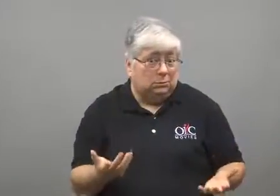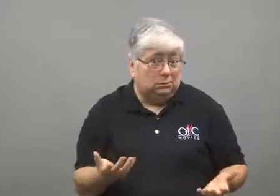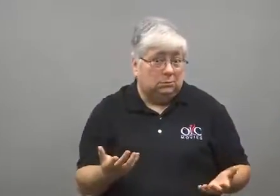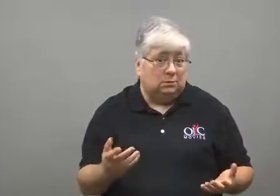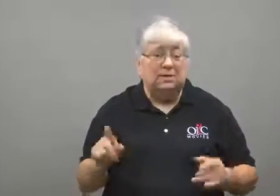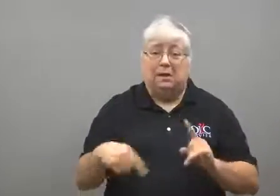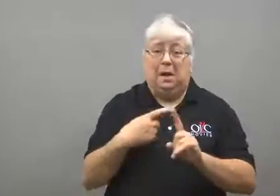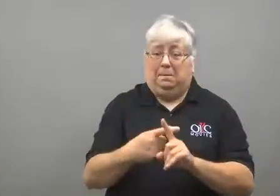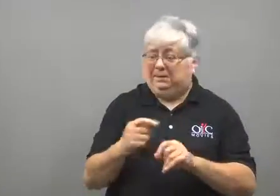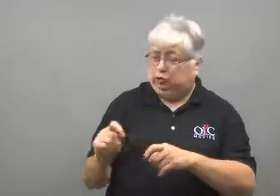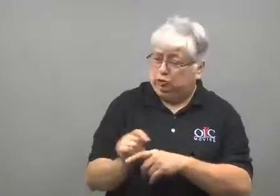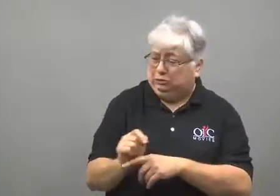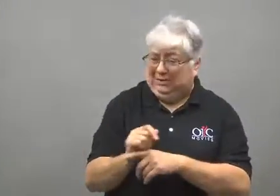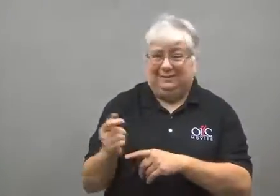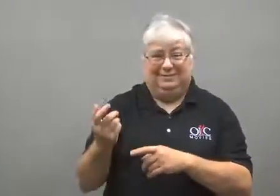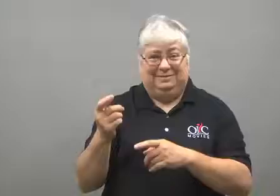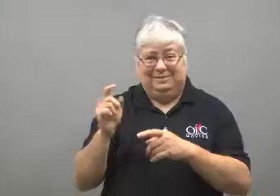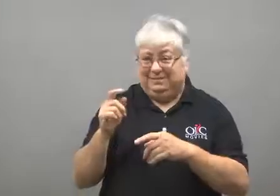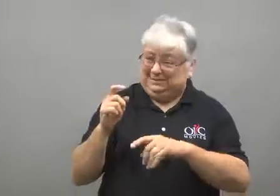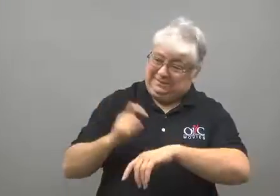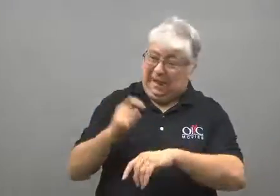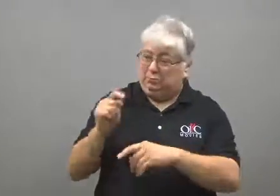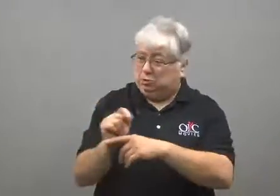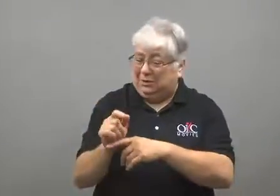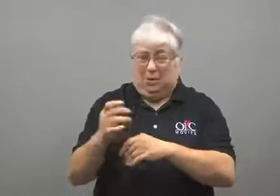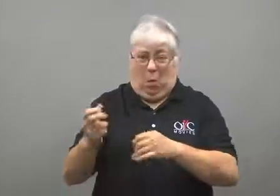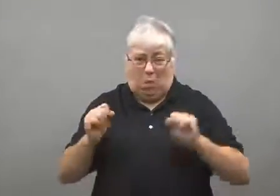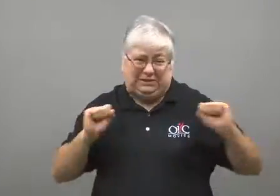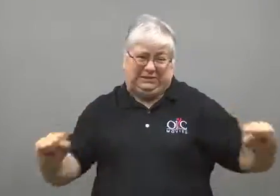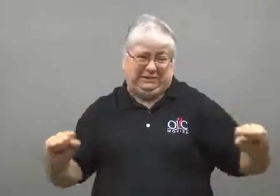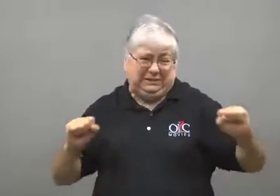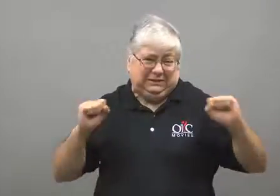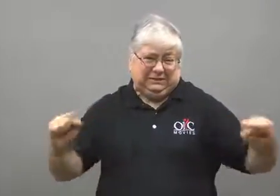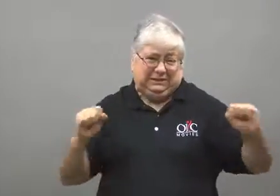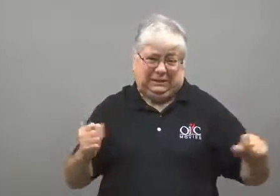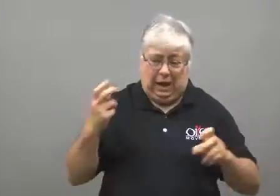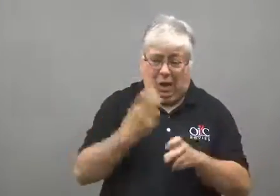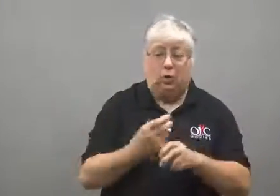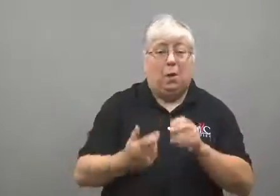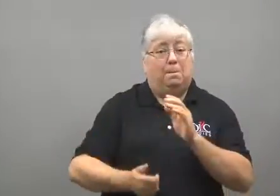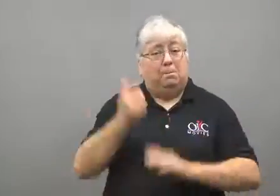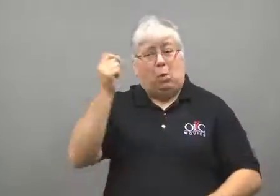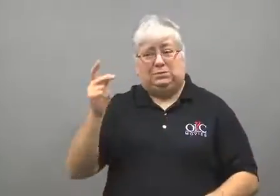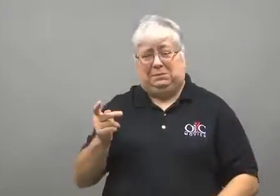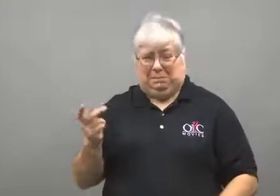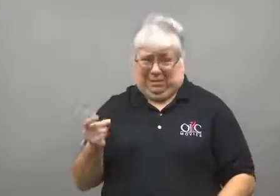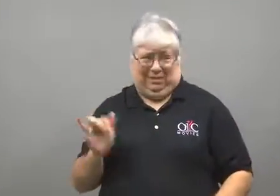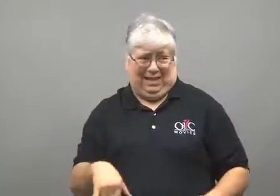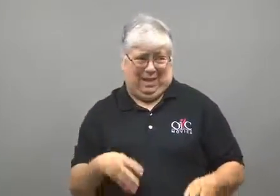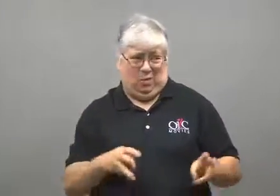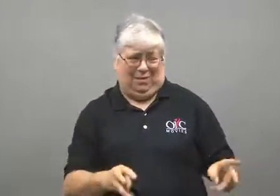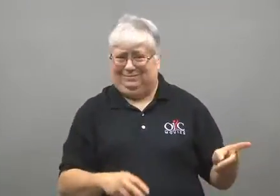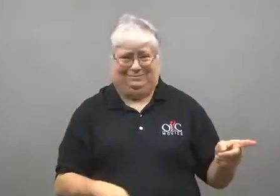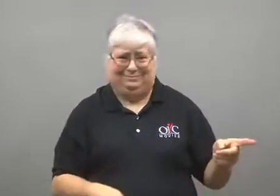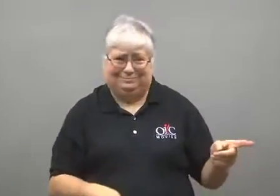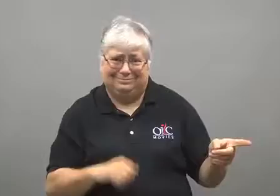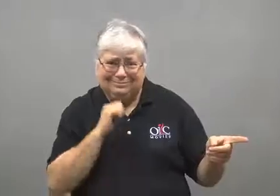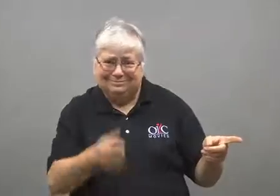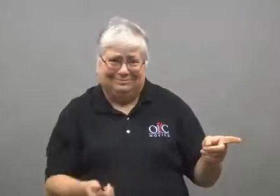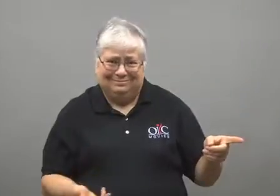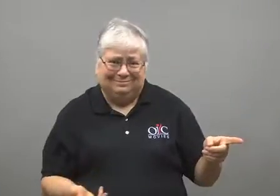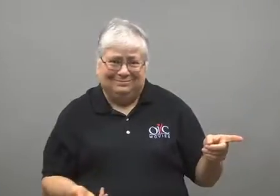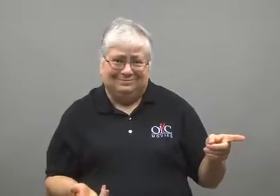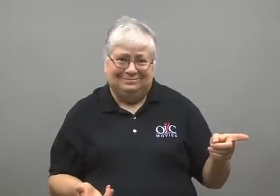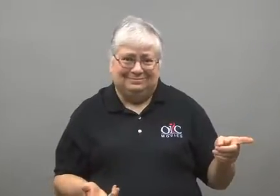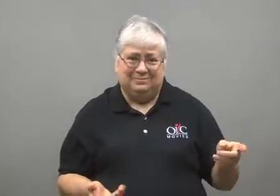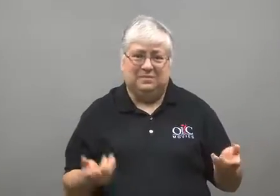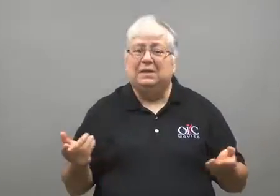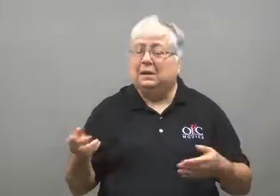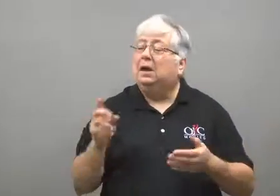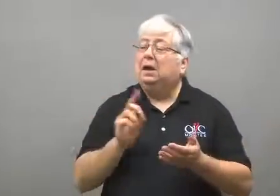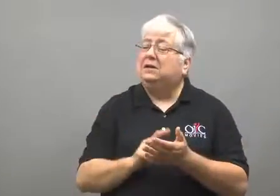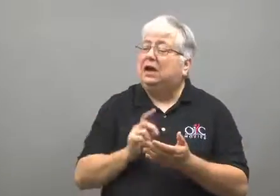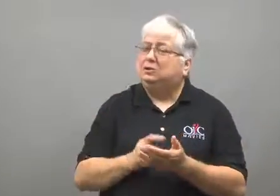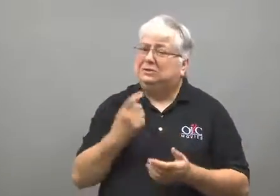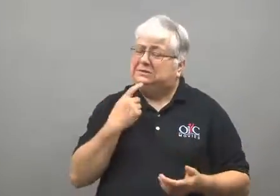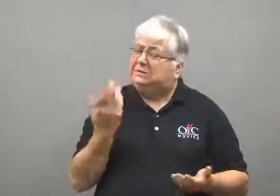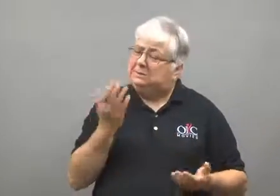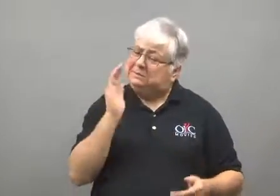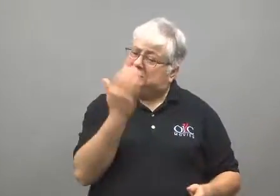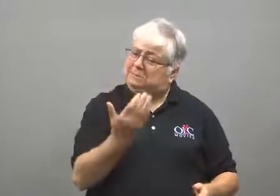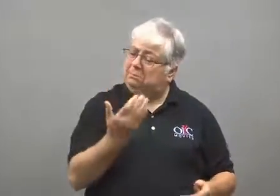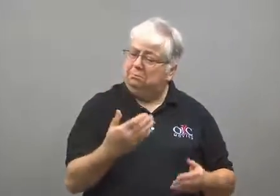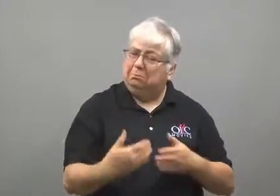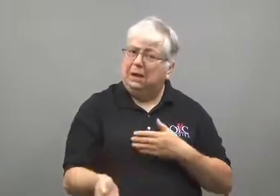Most people don't exercise at the intensity these players do.